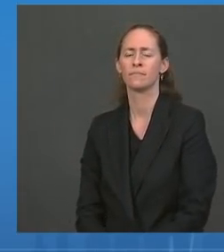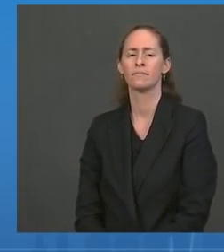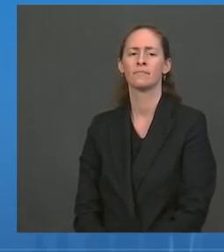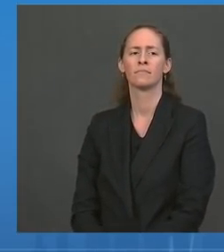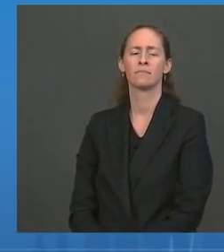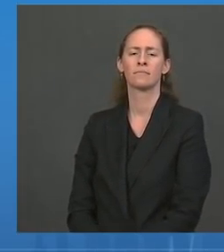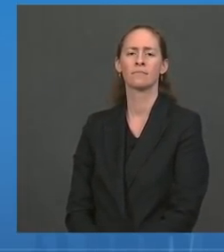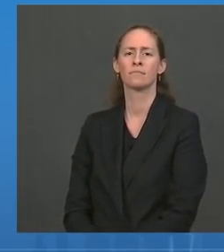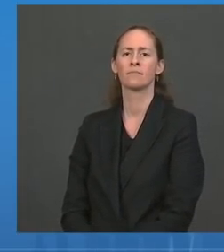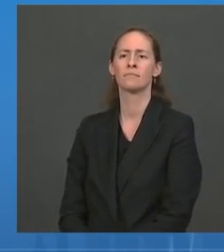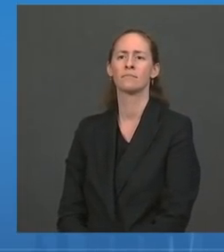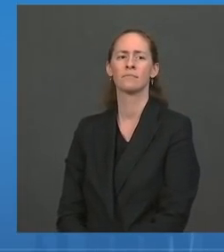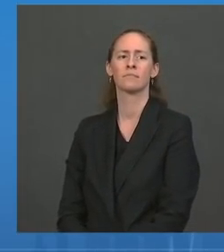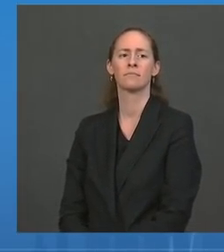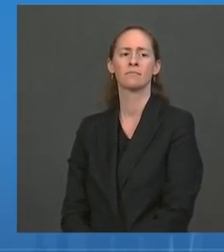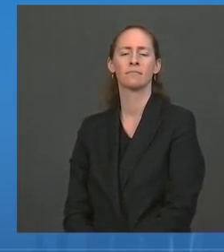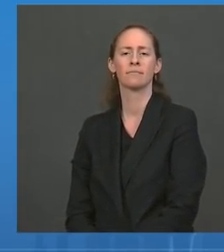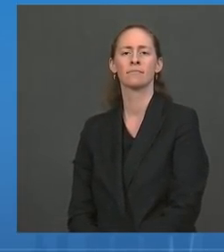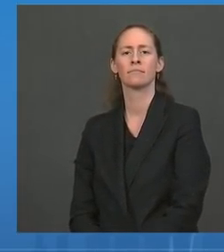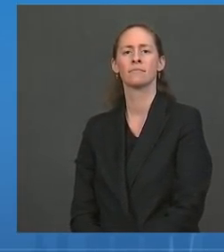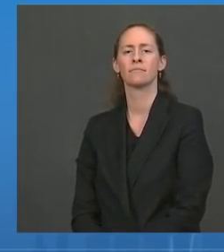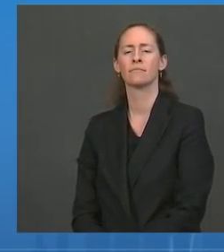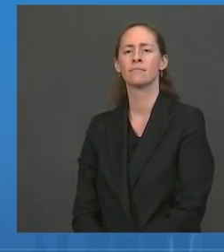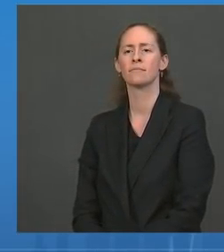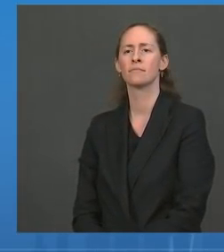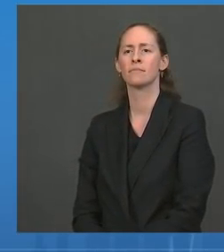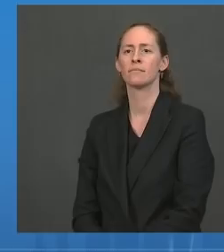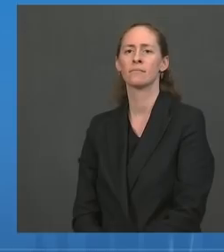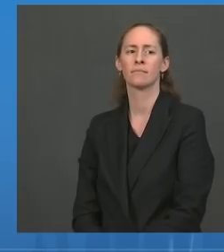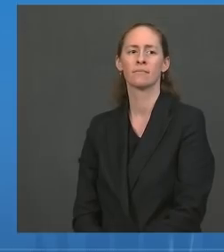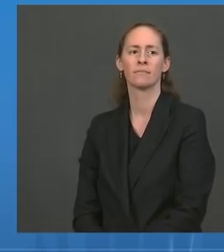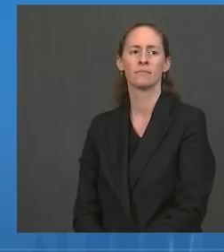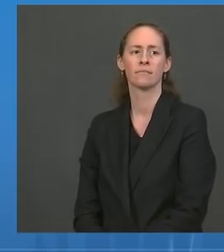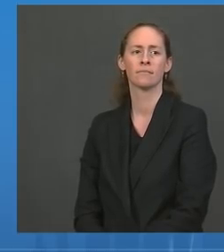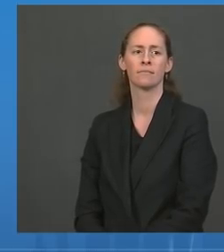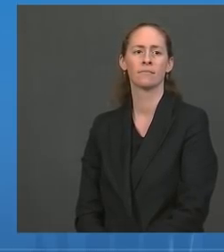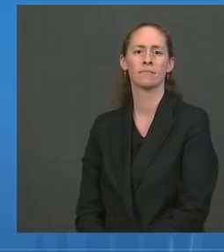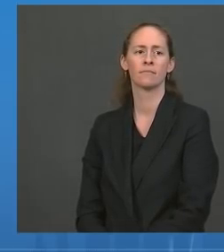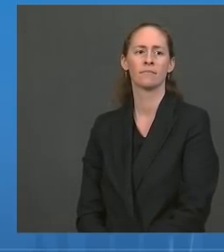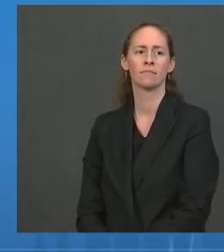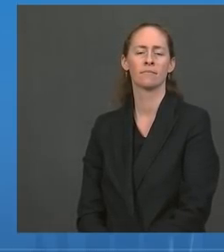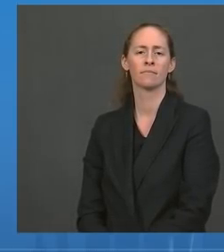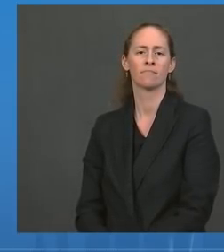Mr. Zients: Next question. Moderator: All right, our last question will go to Tamara Keith at NPR.